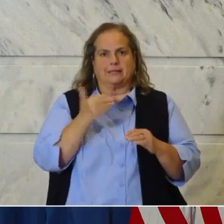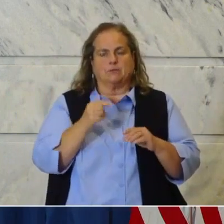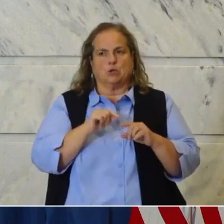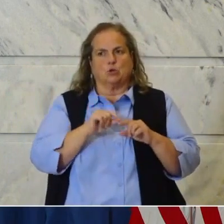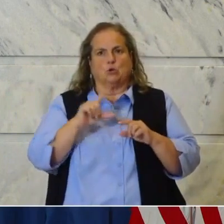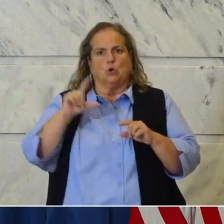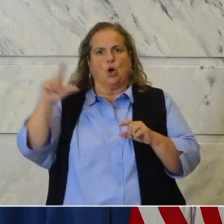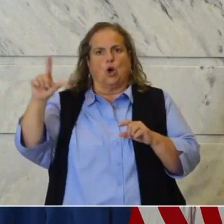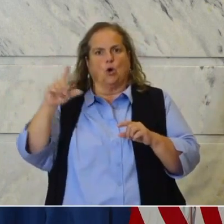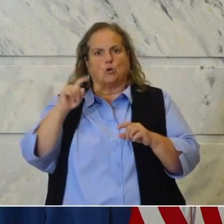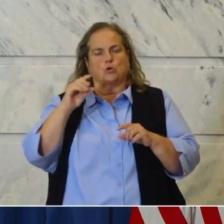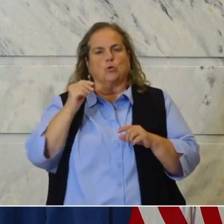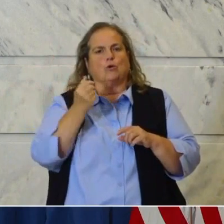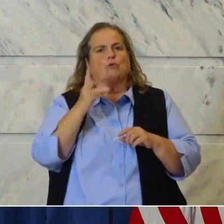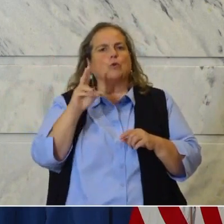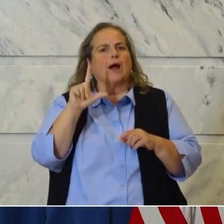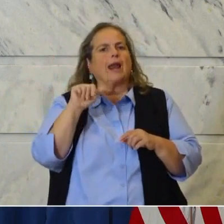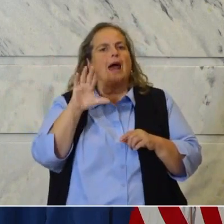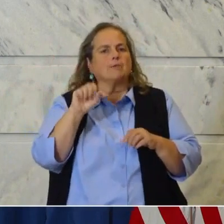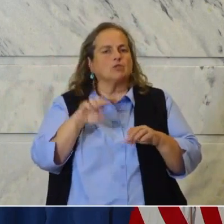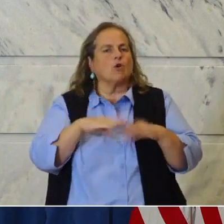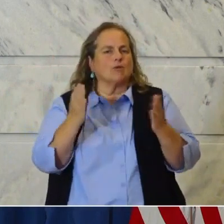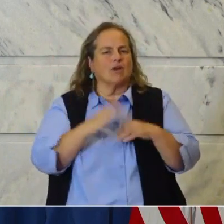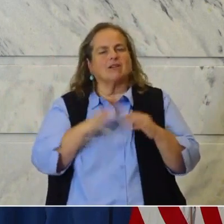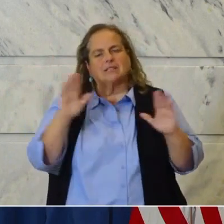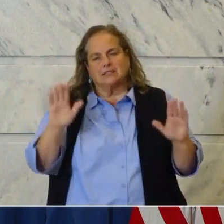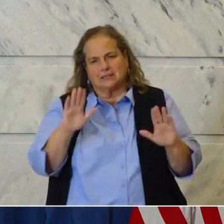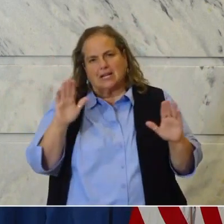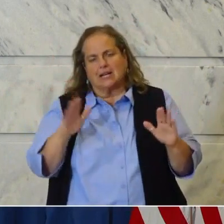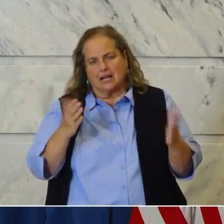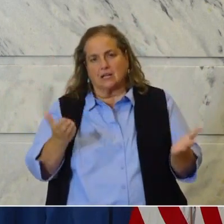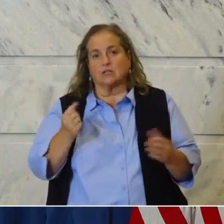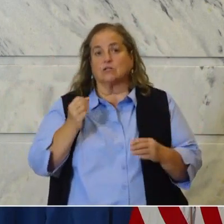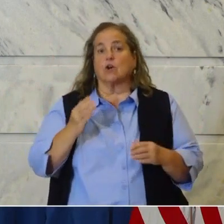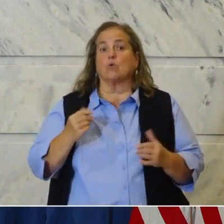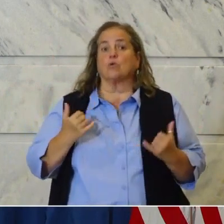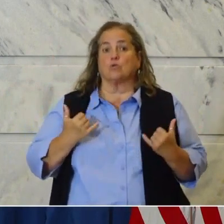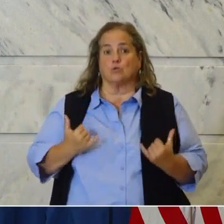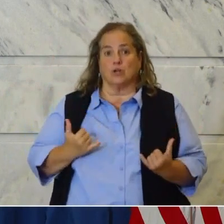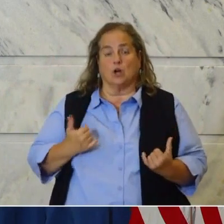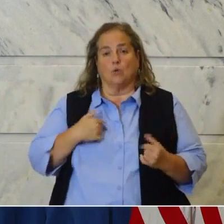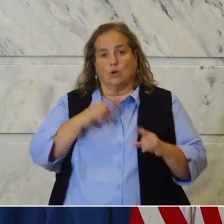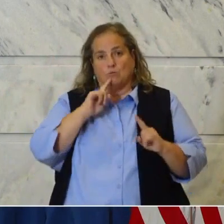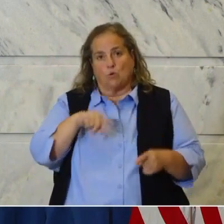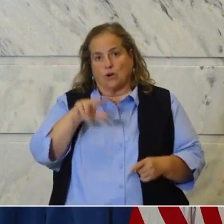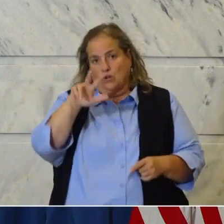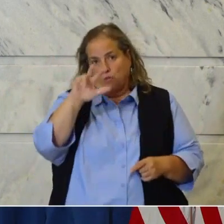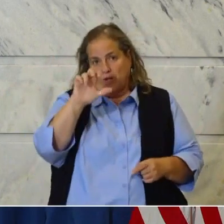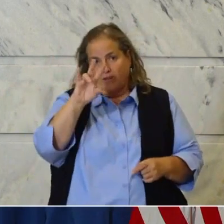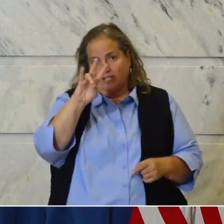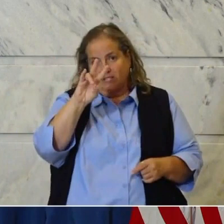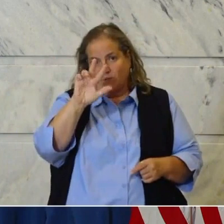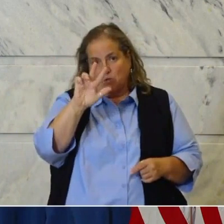labs that are open on on Sundays. So today we're reporting 373 new cases of